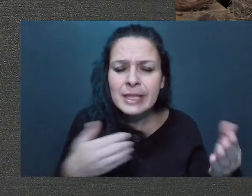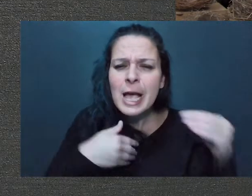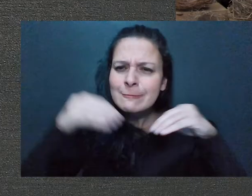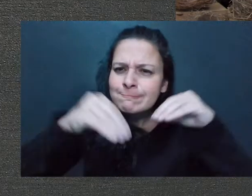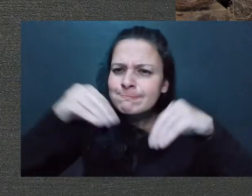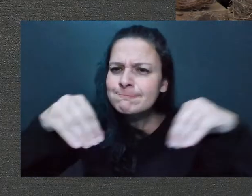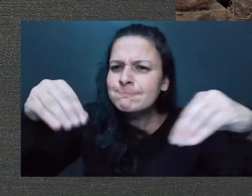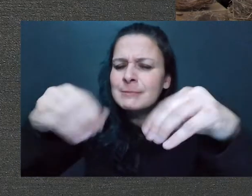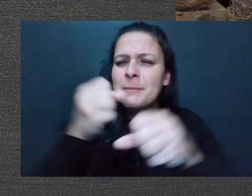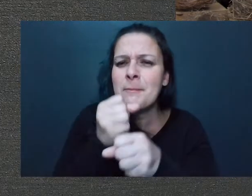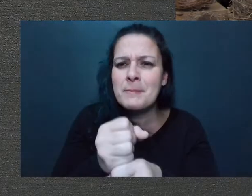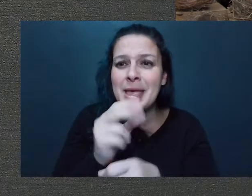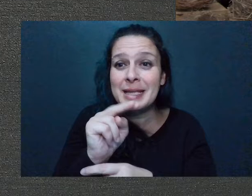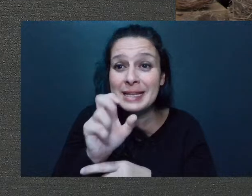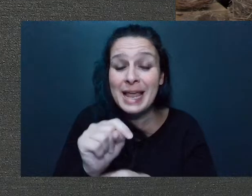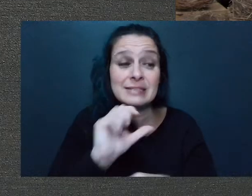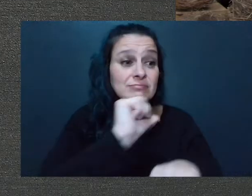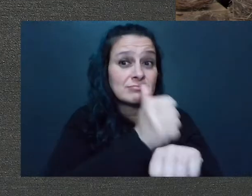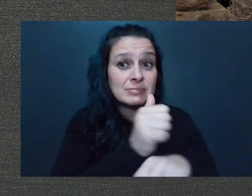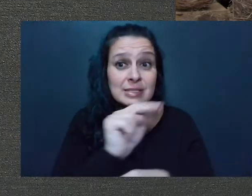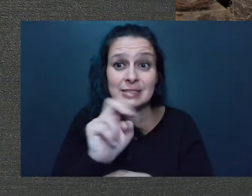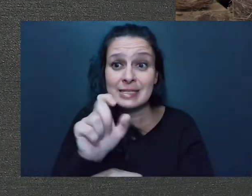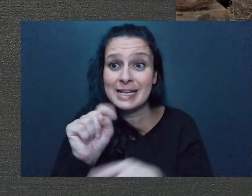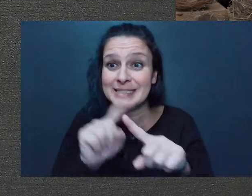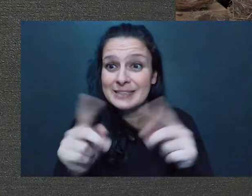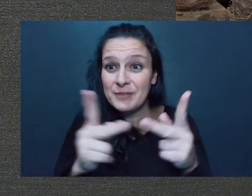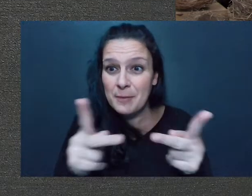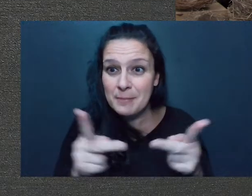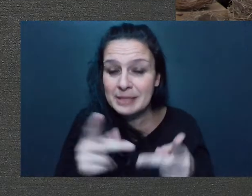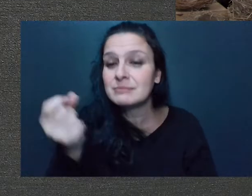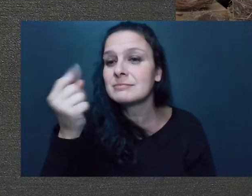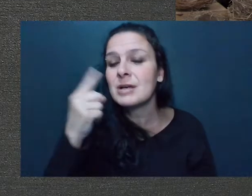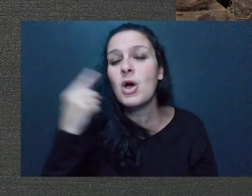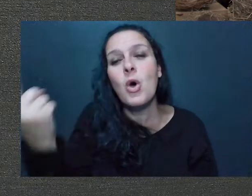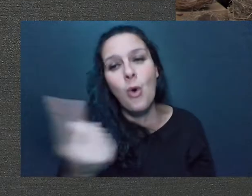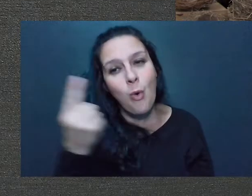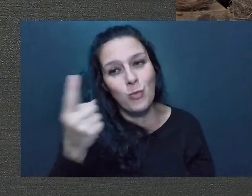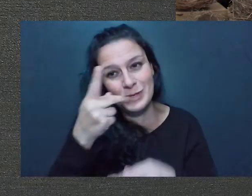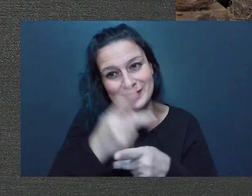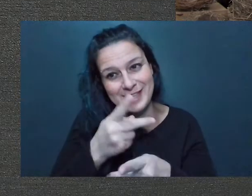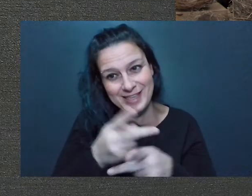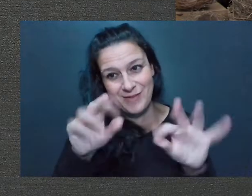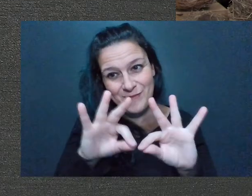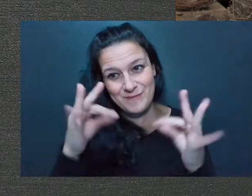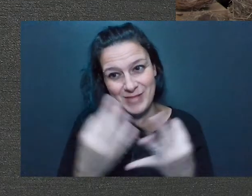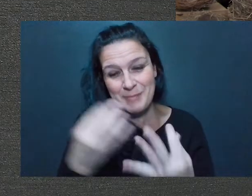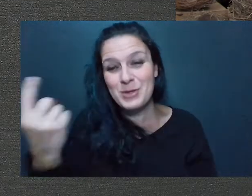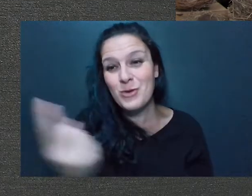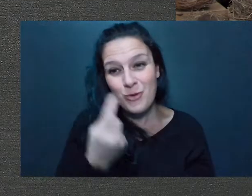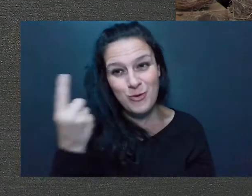They put them in different places but they're always taking care of their family.